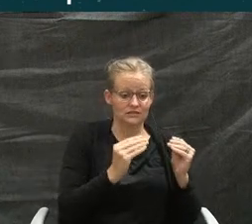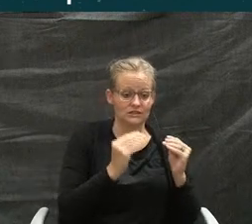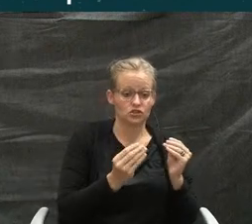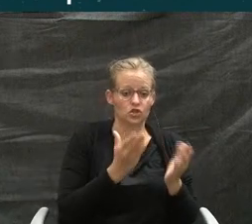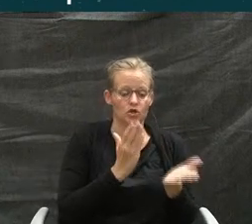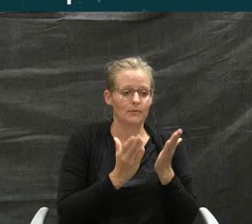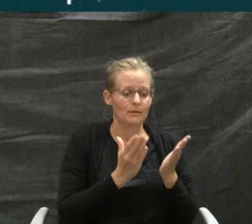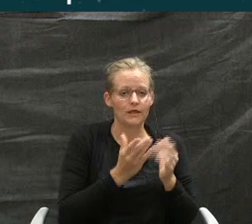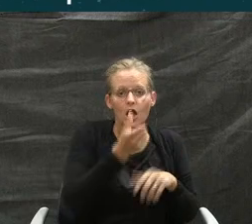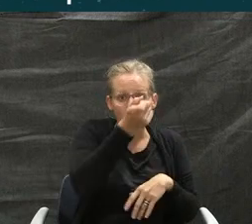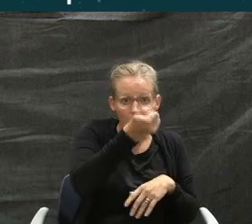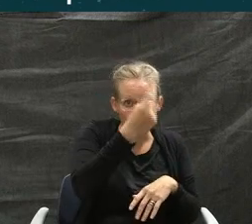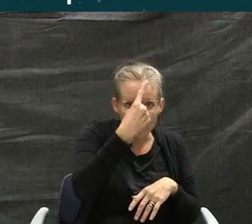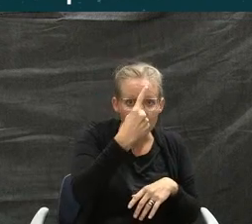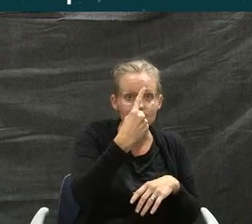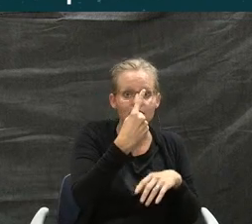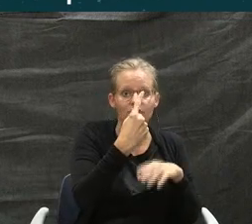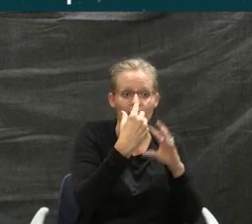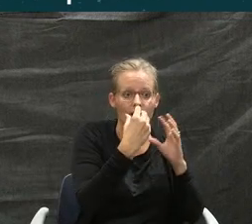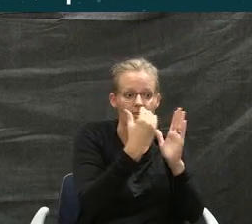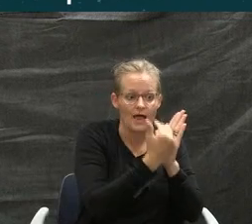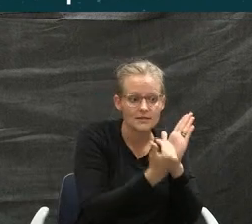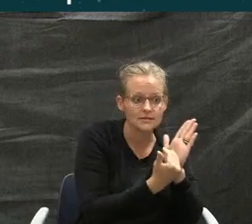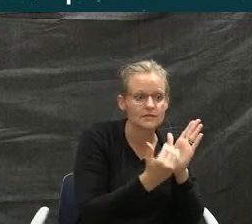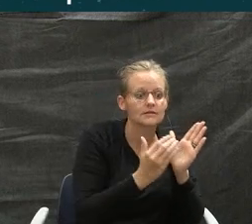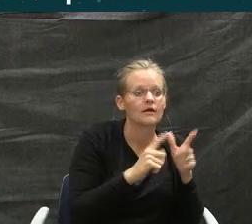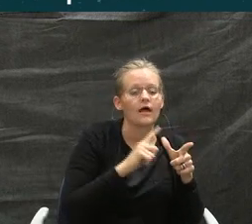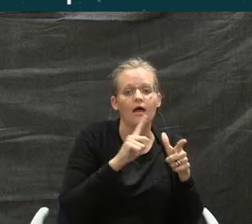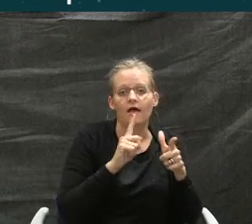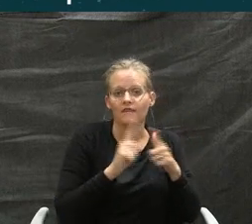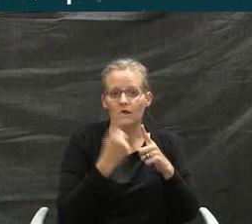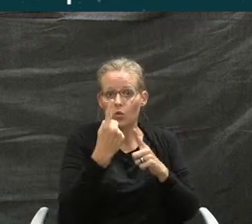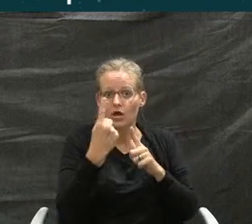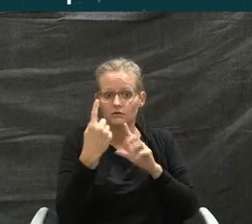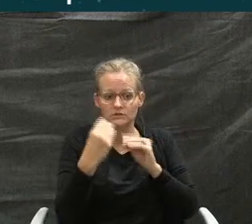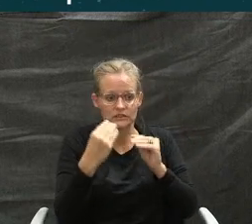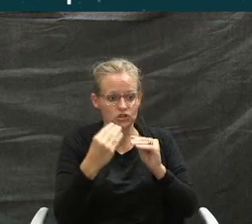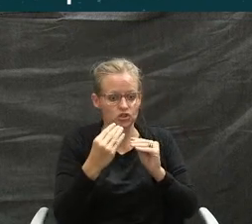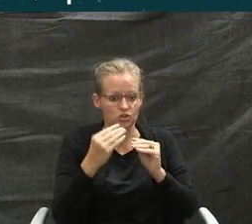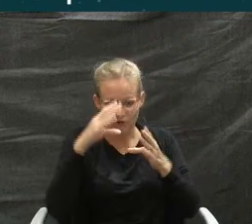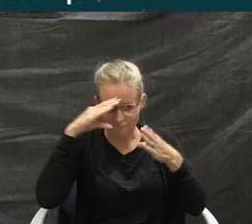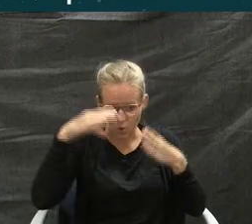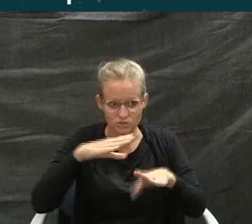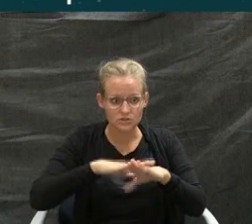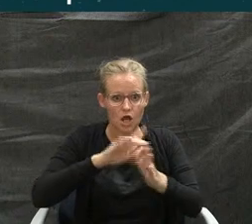Reading activity and the pair of maybe leading independent reading, so that's kind of how the teachers in peril work